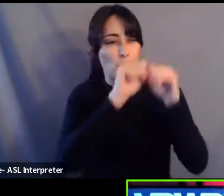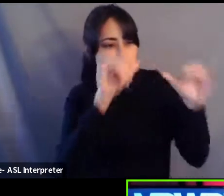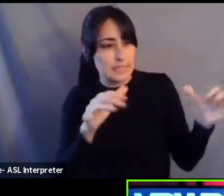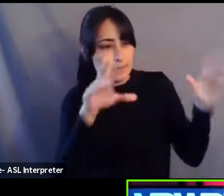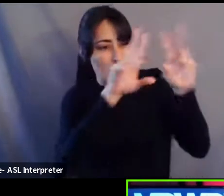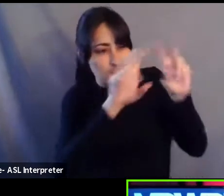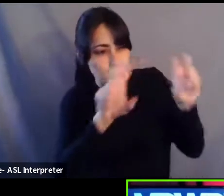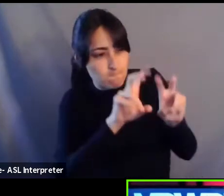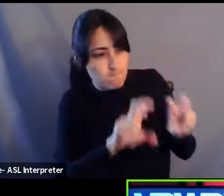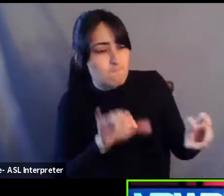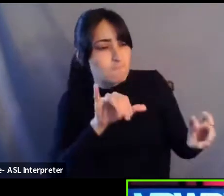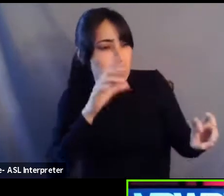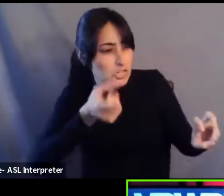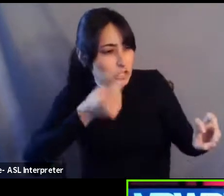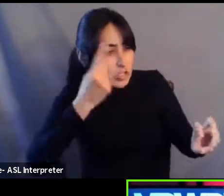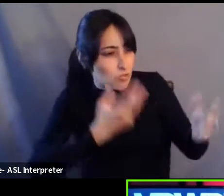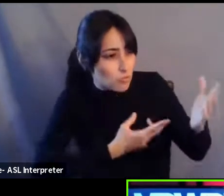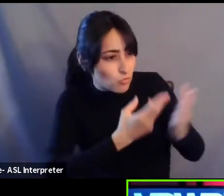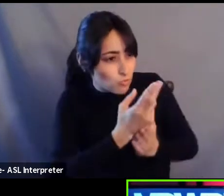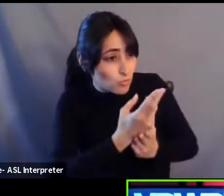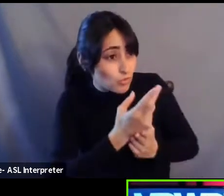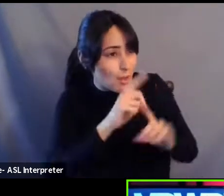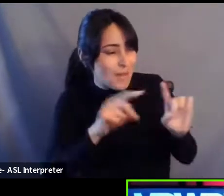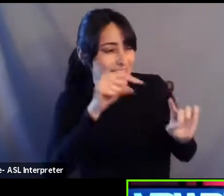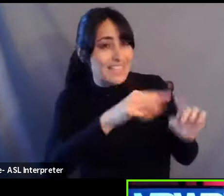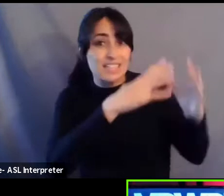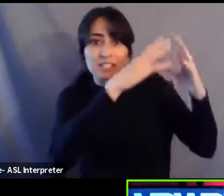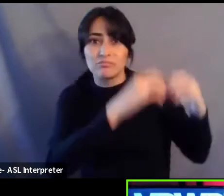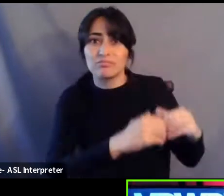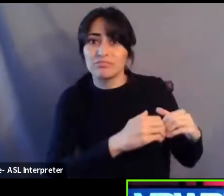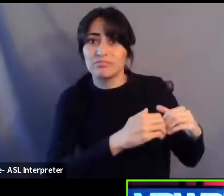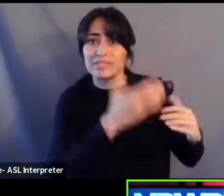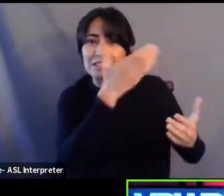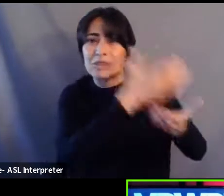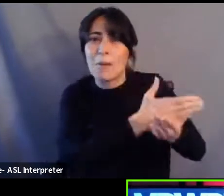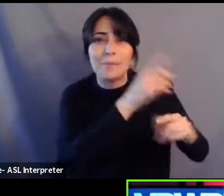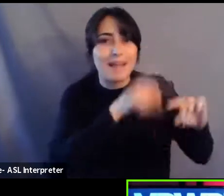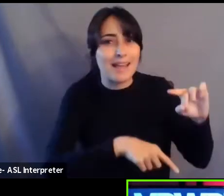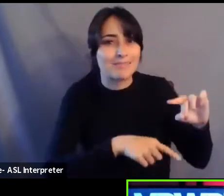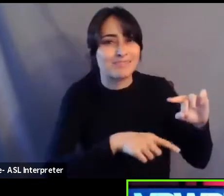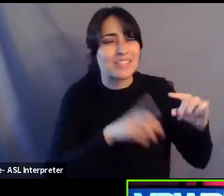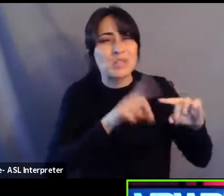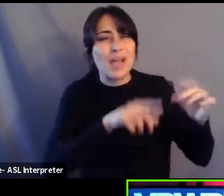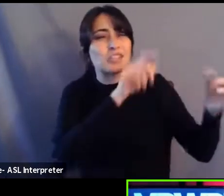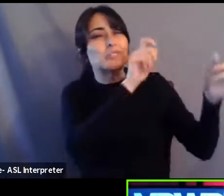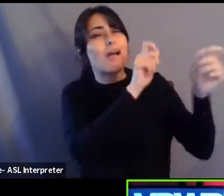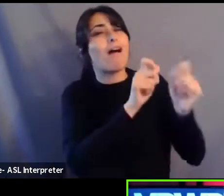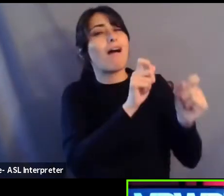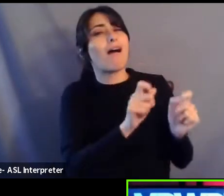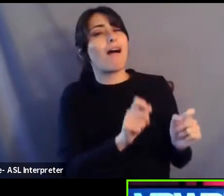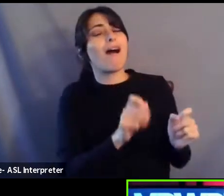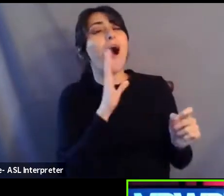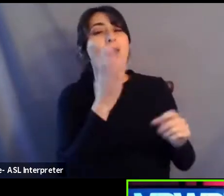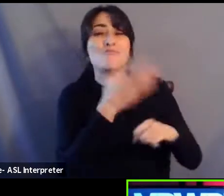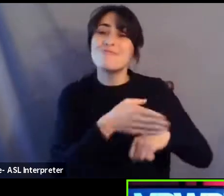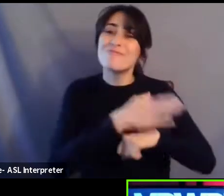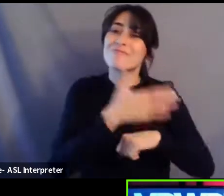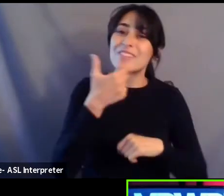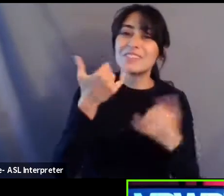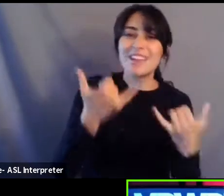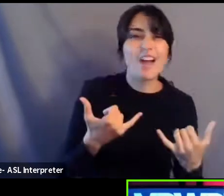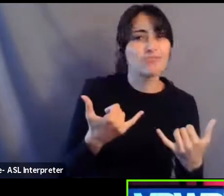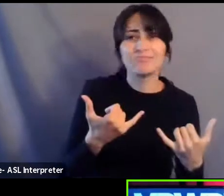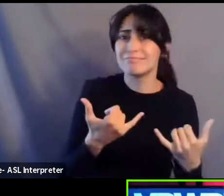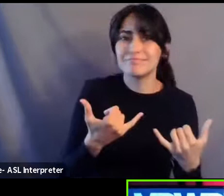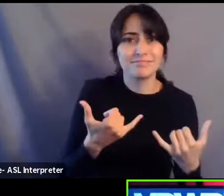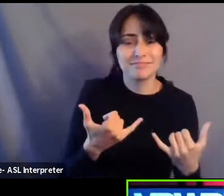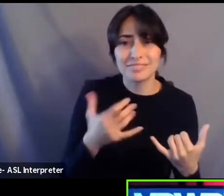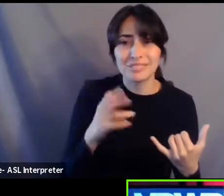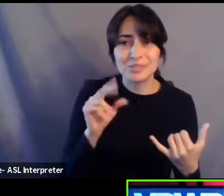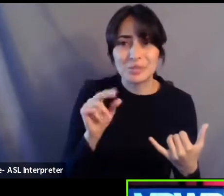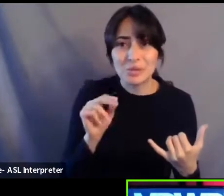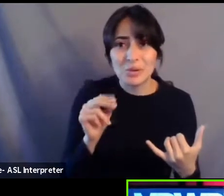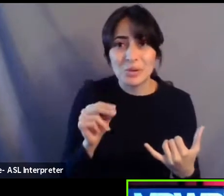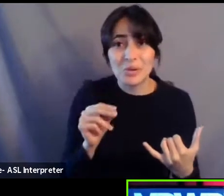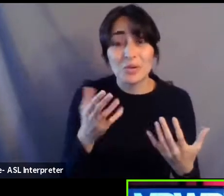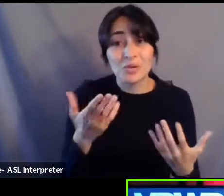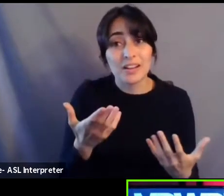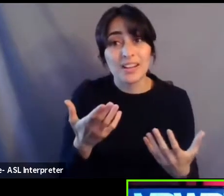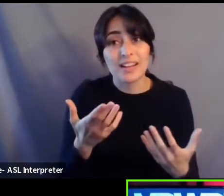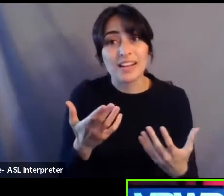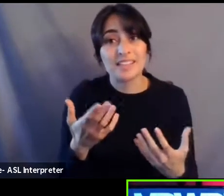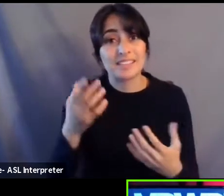to be undone. They need to be rethought and input. And not just input but actual